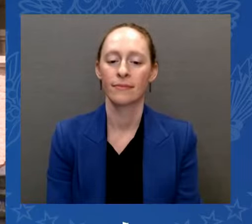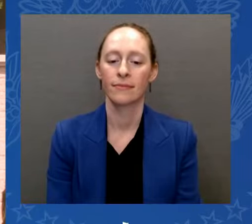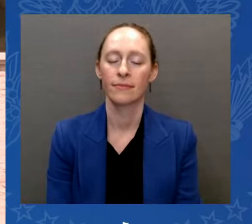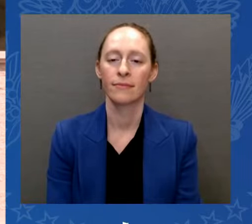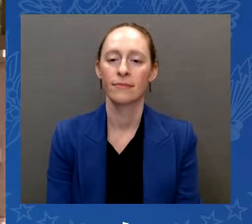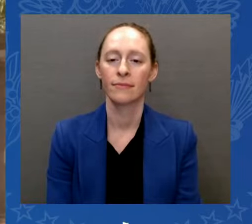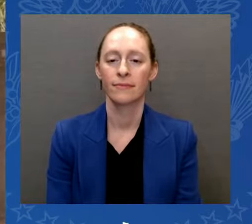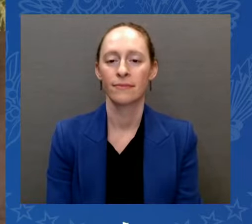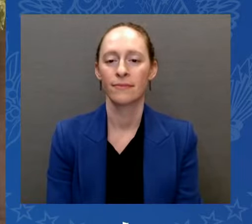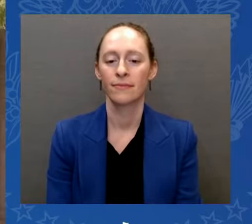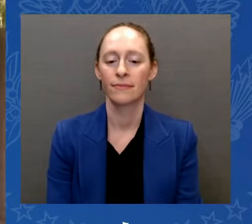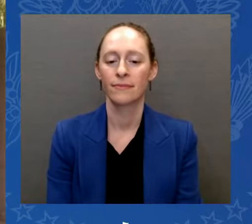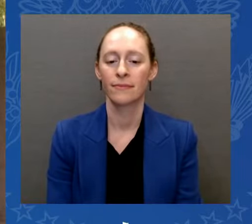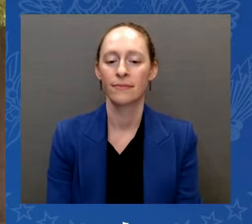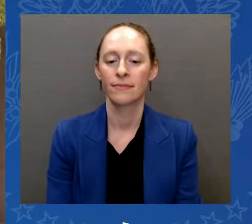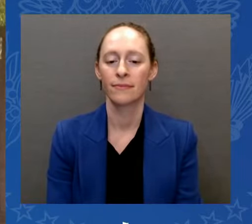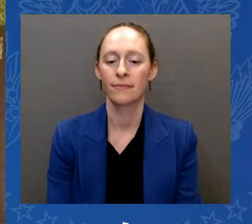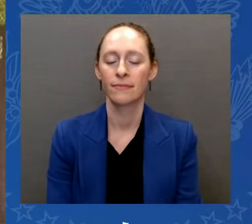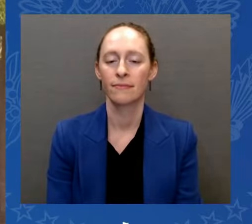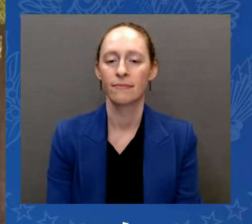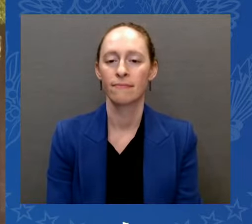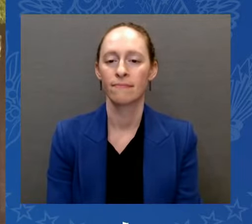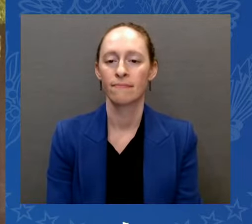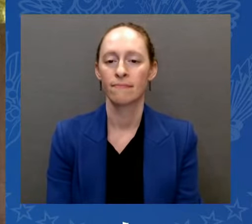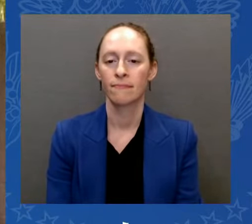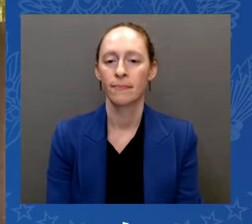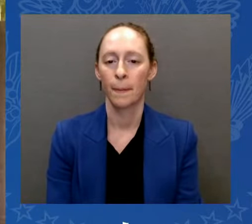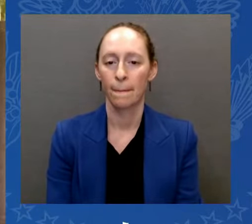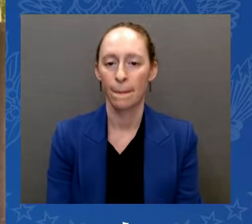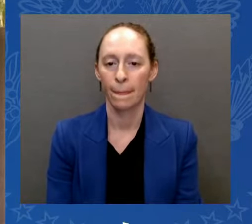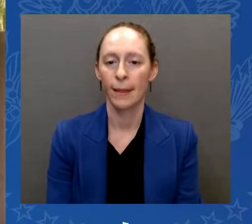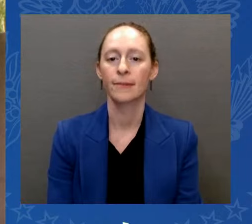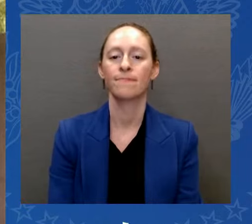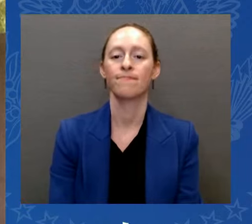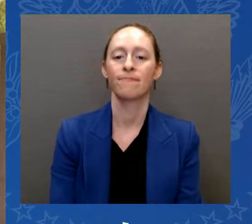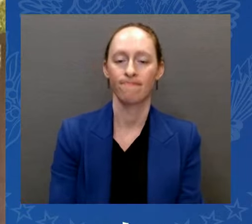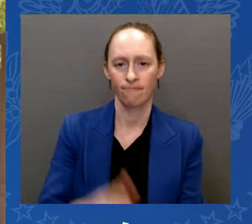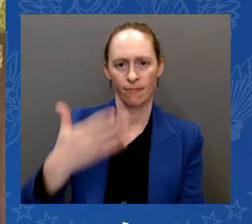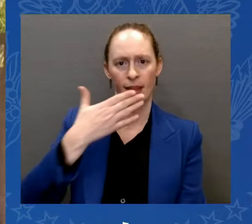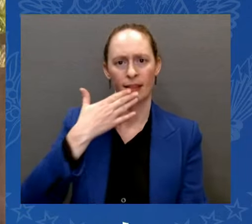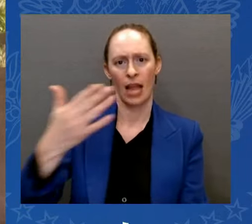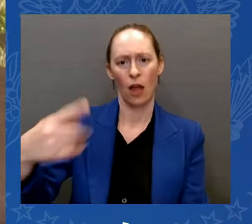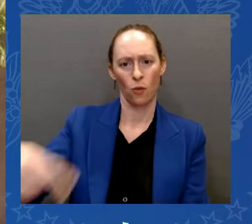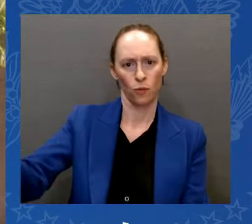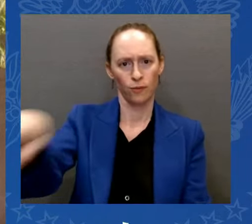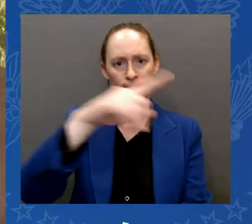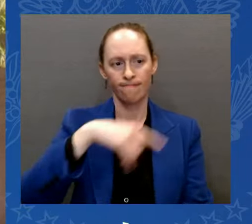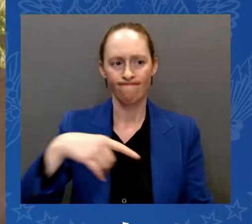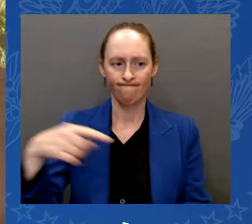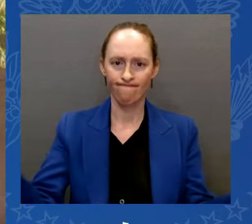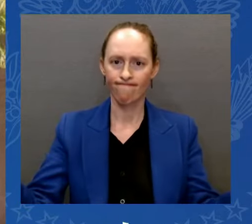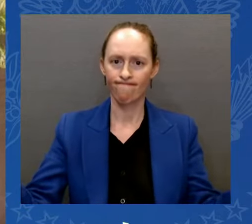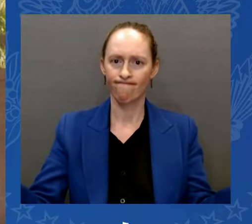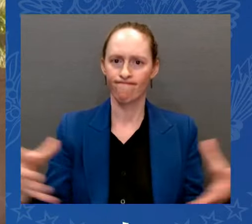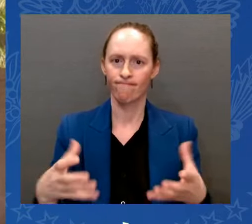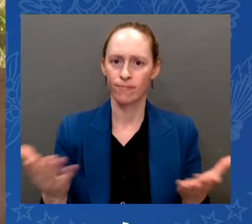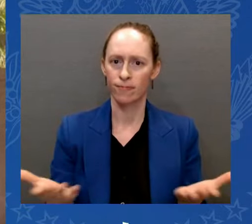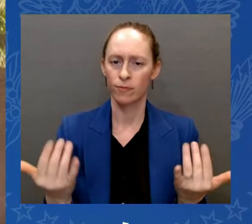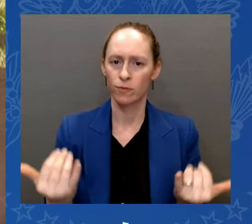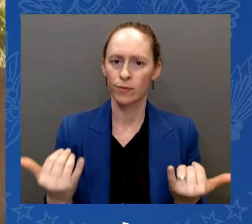The President: Thanks for being here. I -- as you saw, I just met with the leaders of NATO and the G7 and --